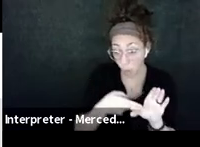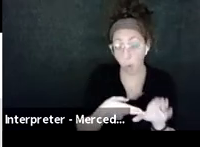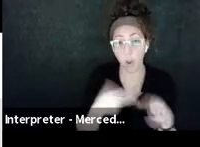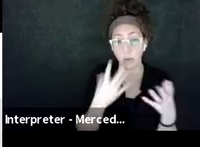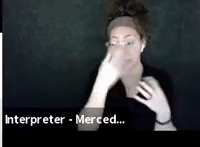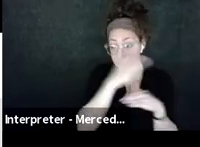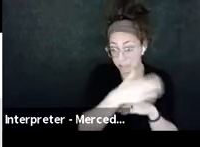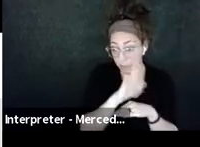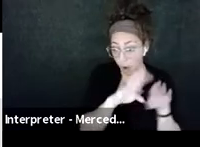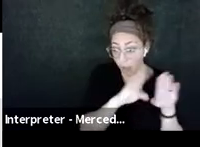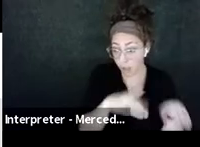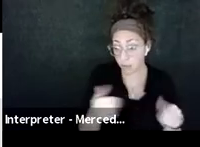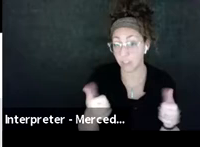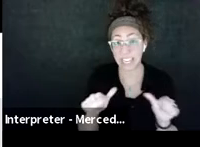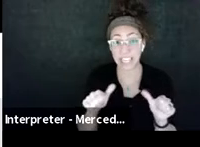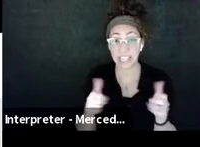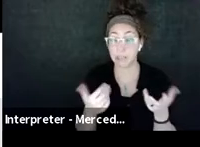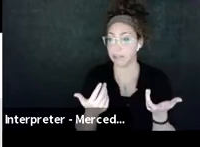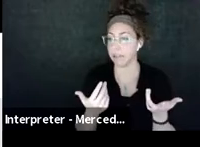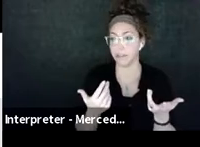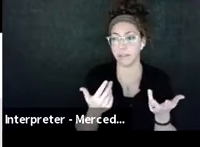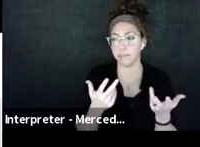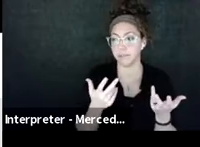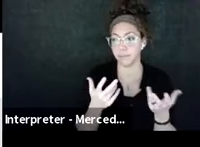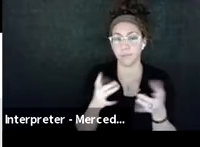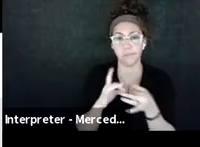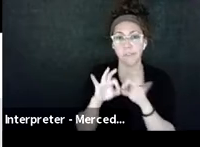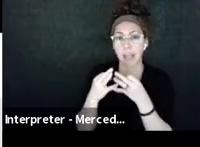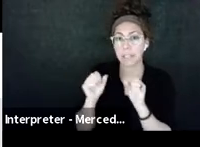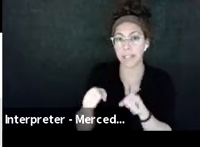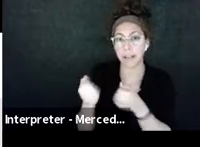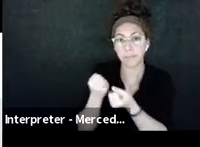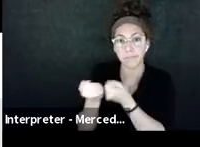maria.rodriguez: While we continue to provide services, but you can be in a safe house in the meantime.